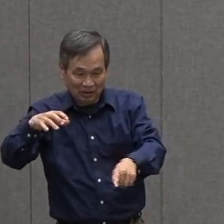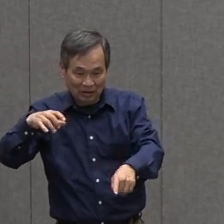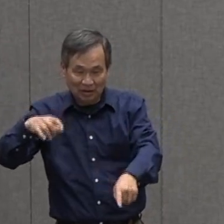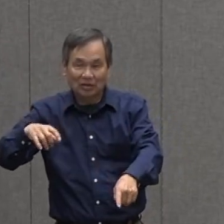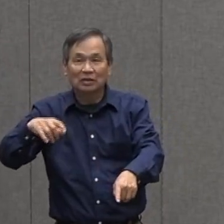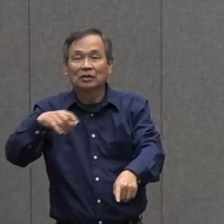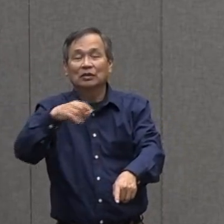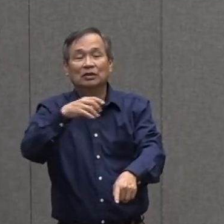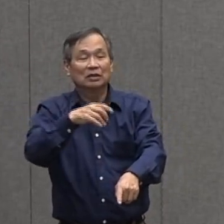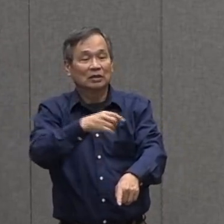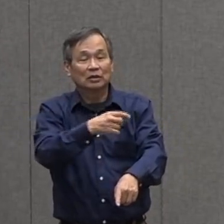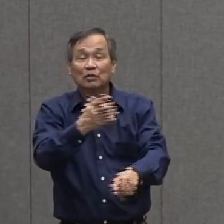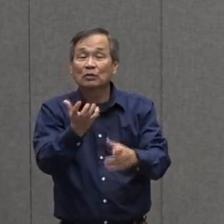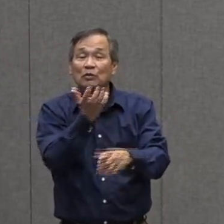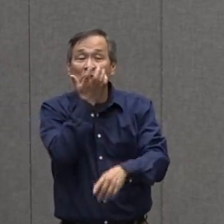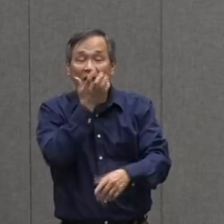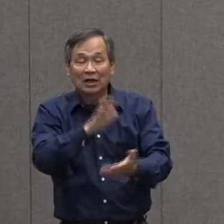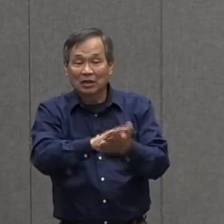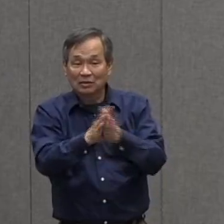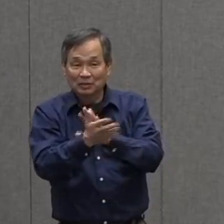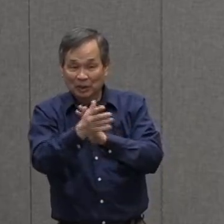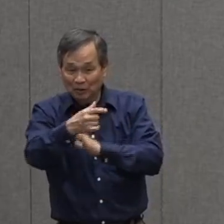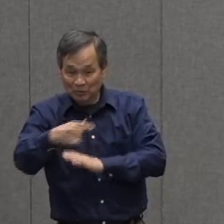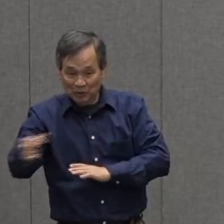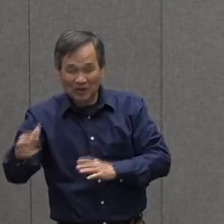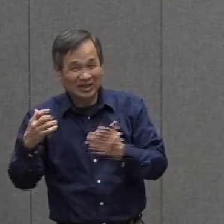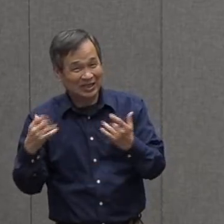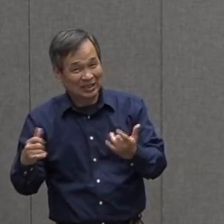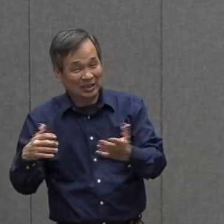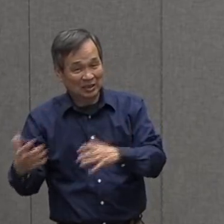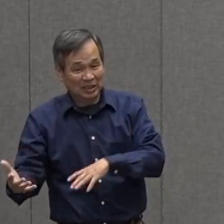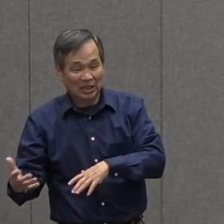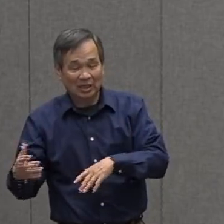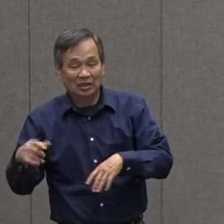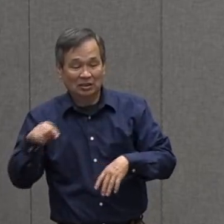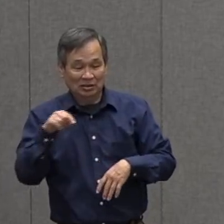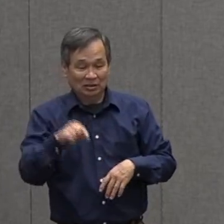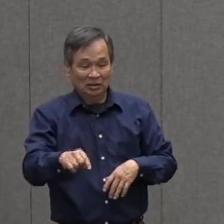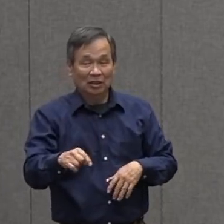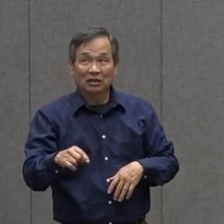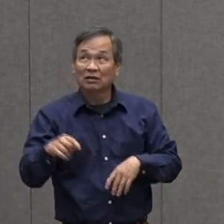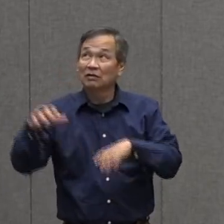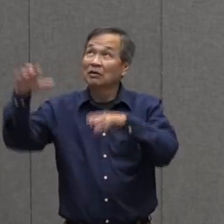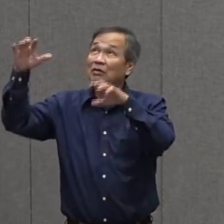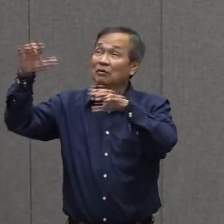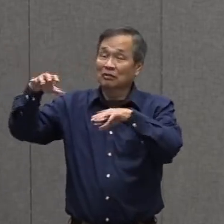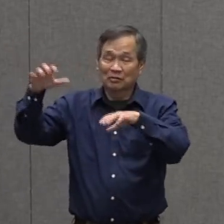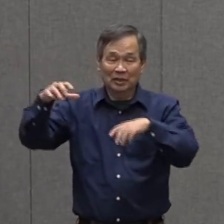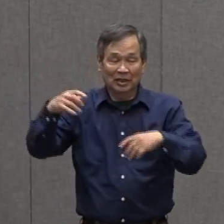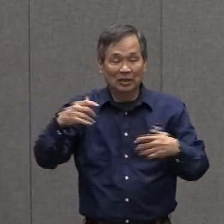"to green up the grass all brown and dead "that needed the rain from the cloud overhead.